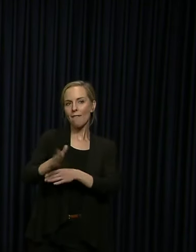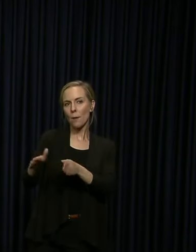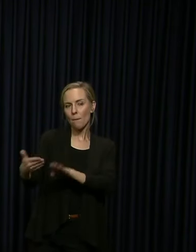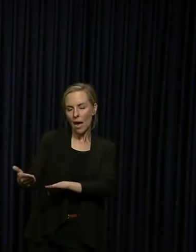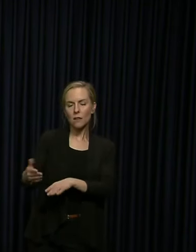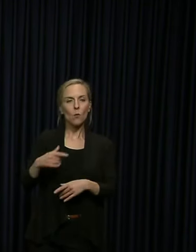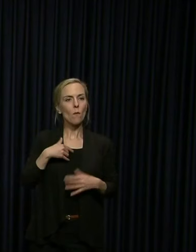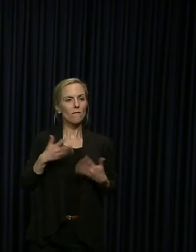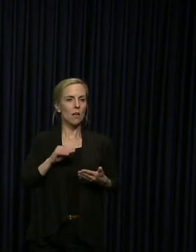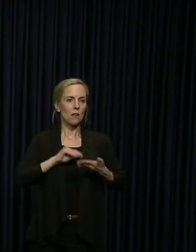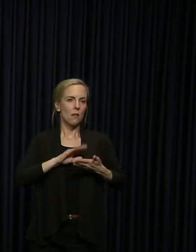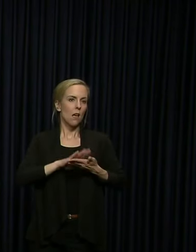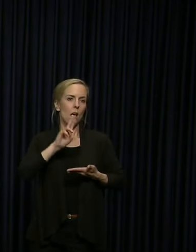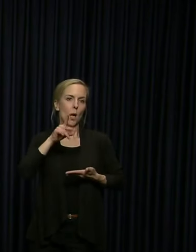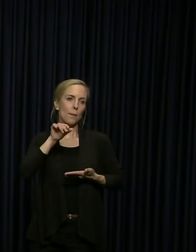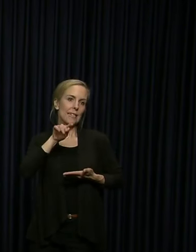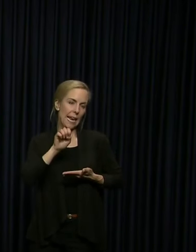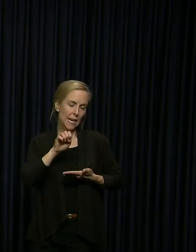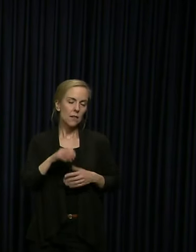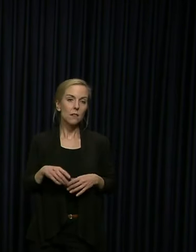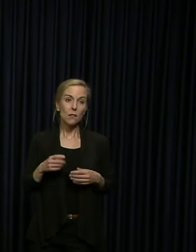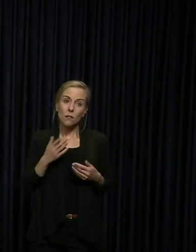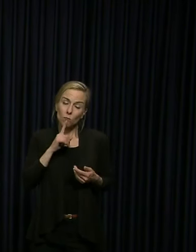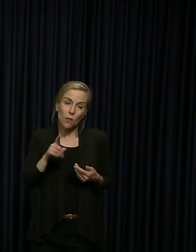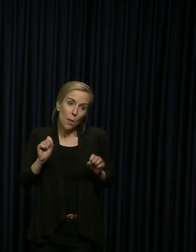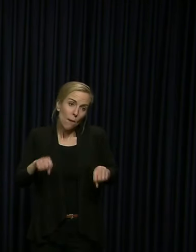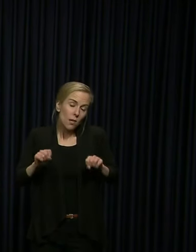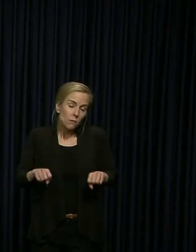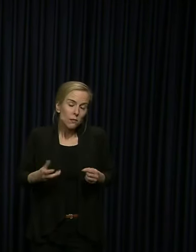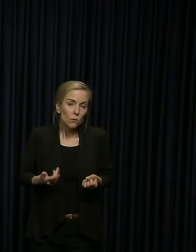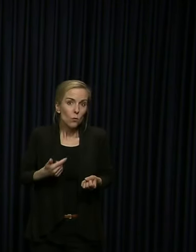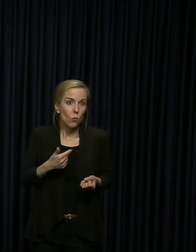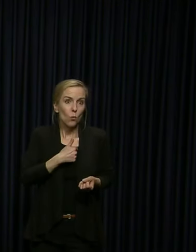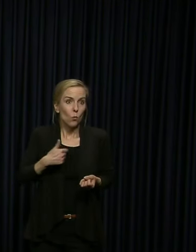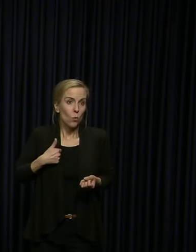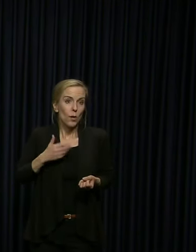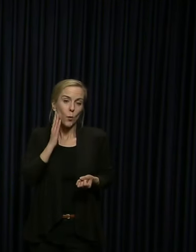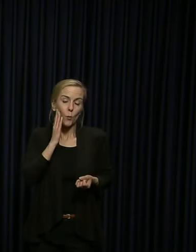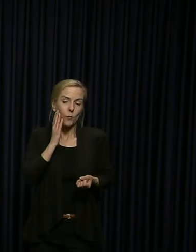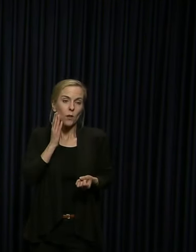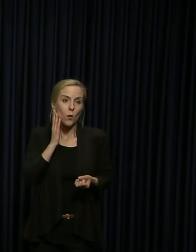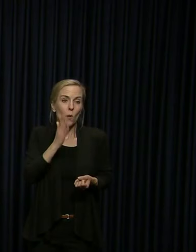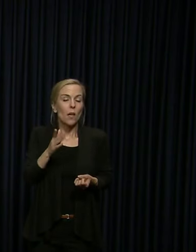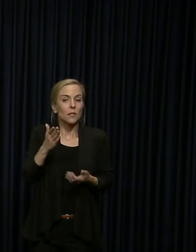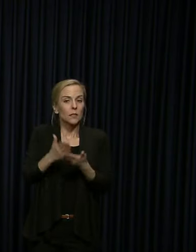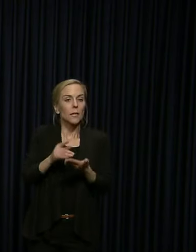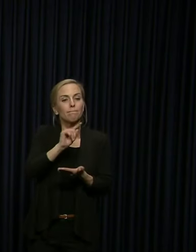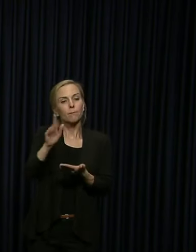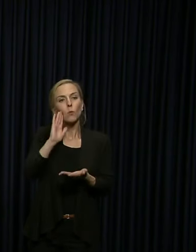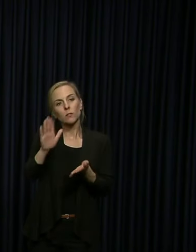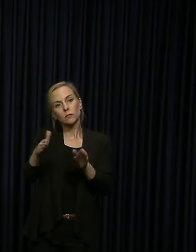DIFFERENT TIMES, BUT FROM THE HEALTH CARE COMMUNITY, THIS HAS BEEN THE MOST SIGNIFICANT,